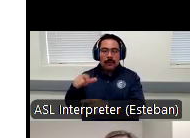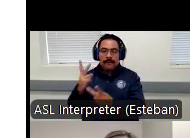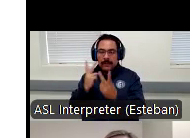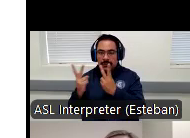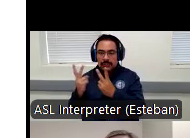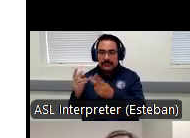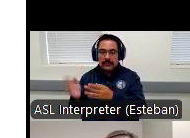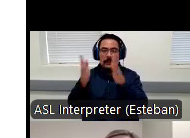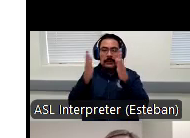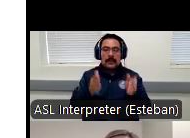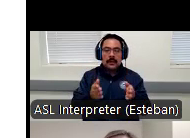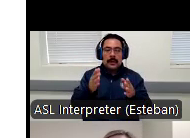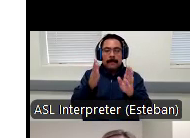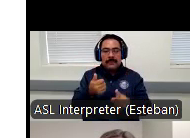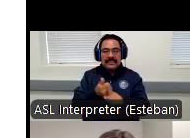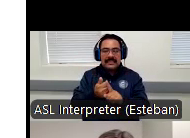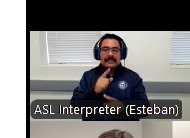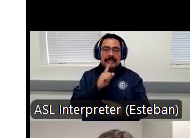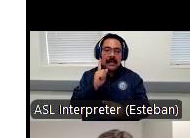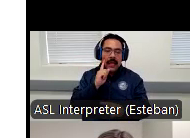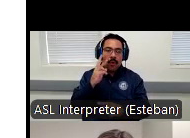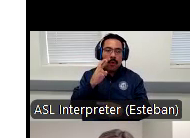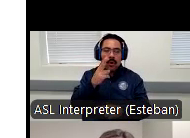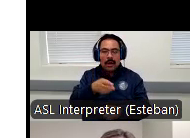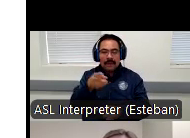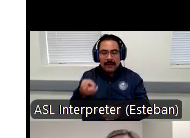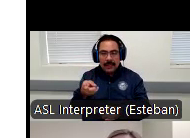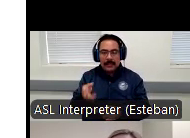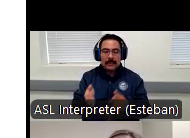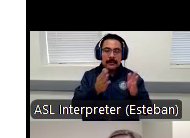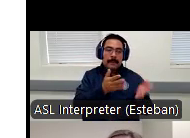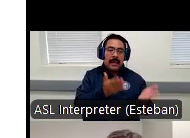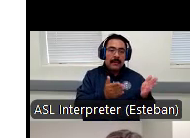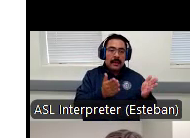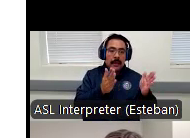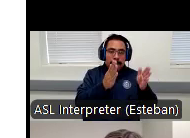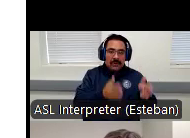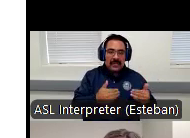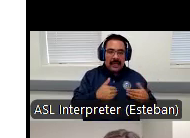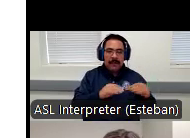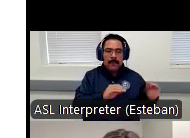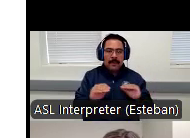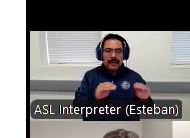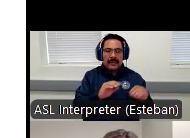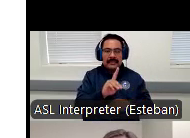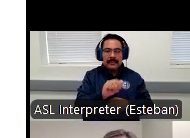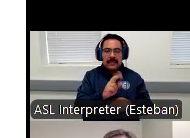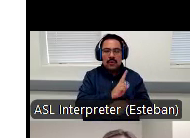somebody who is Deaf or hard of hearing, maybe someone who has a mobility disability and uses a